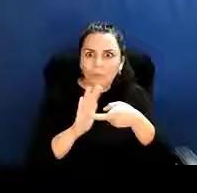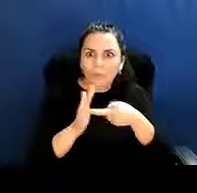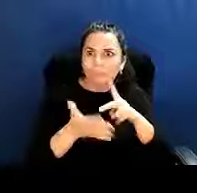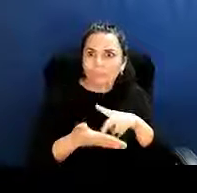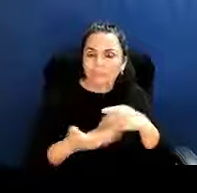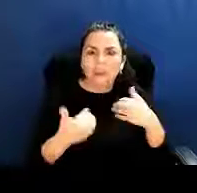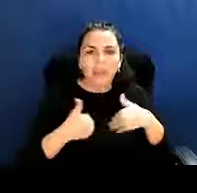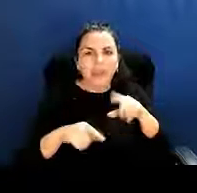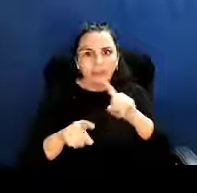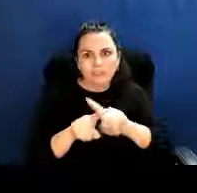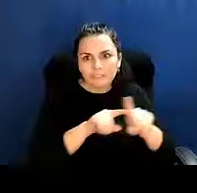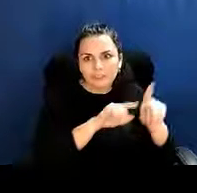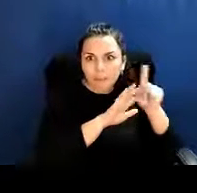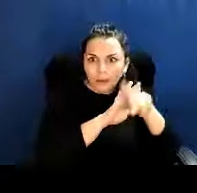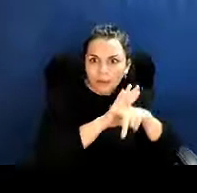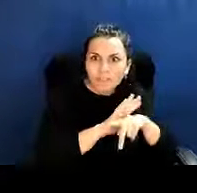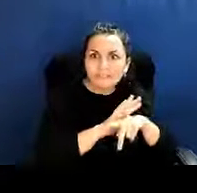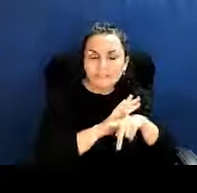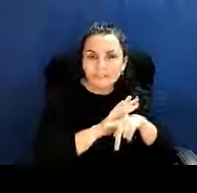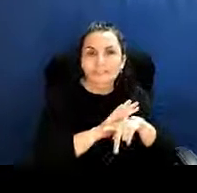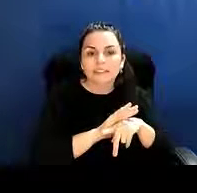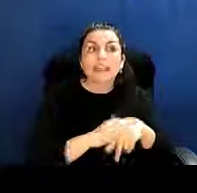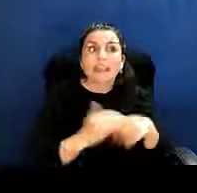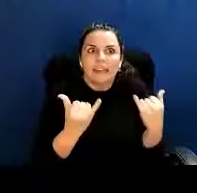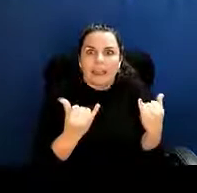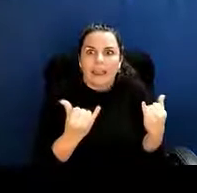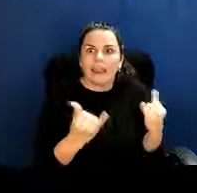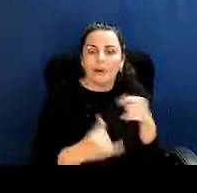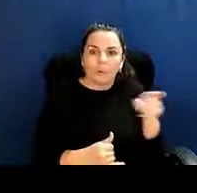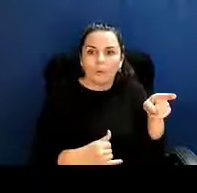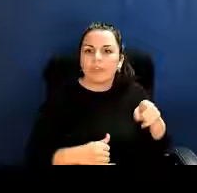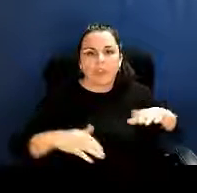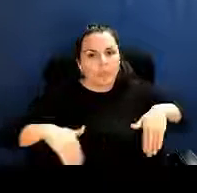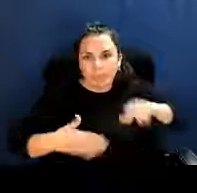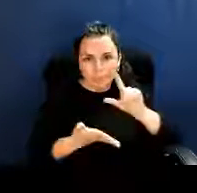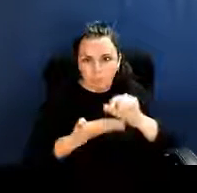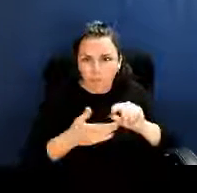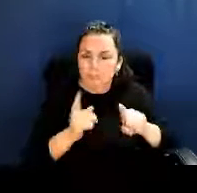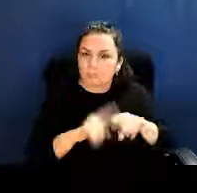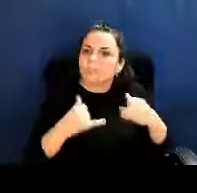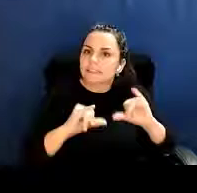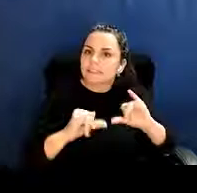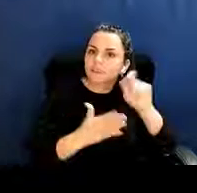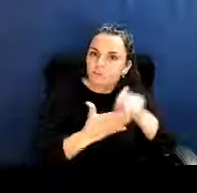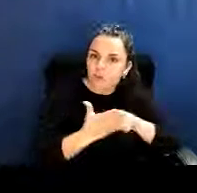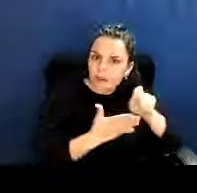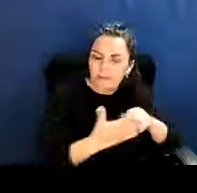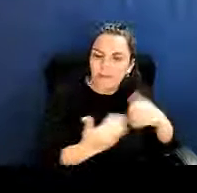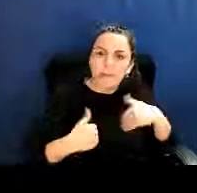or actually being written about this, so they've not been published. But there's a special understanding of what benign,